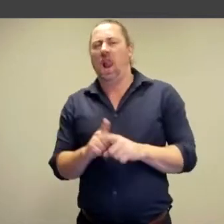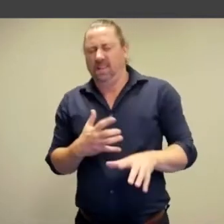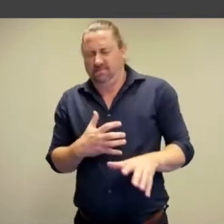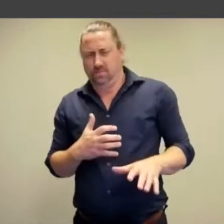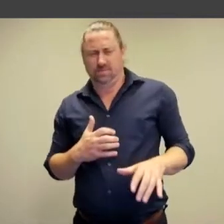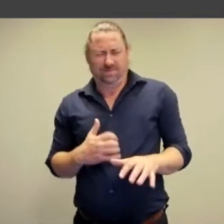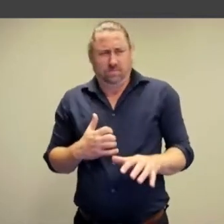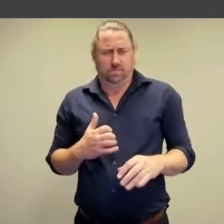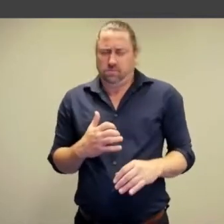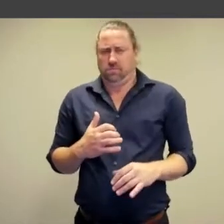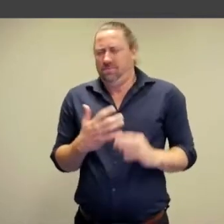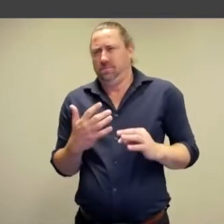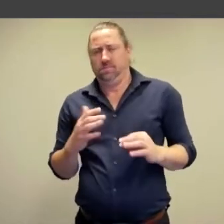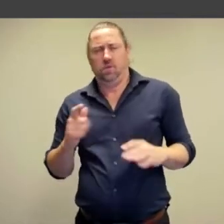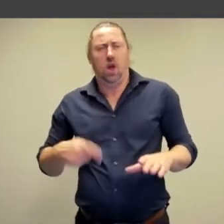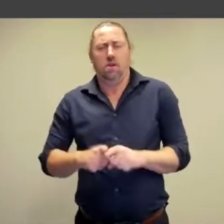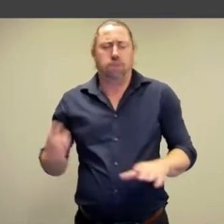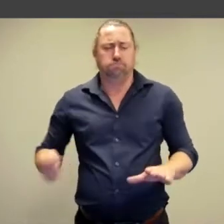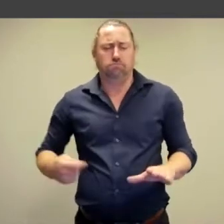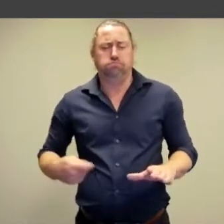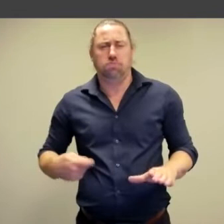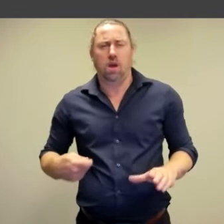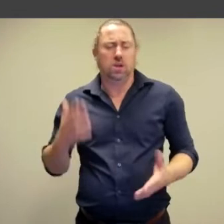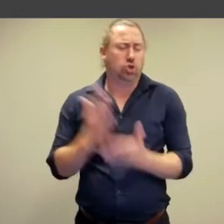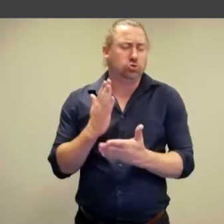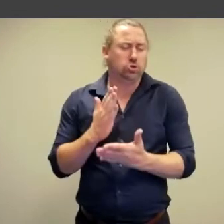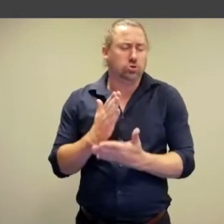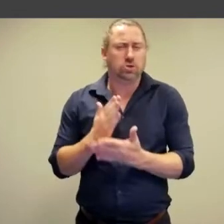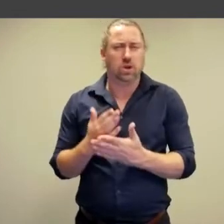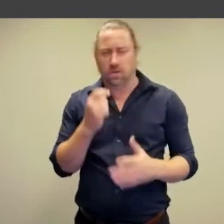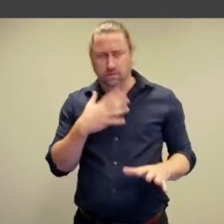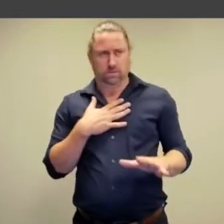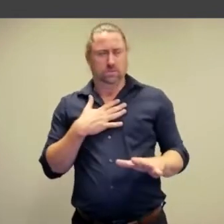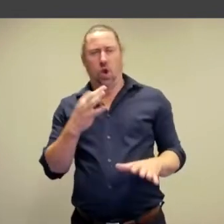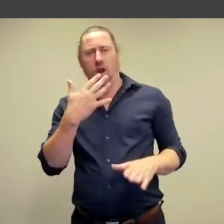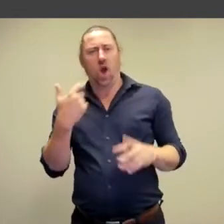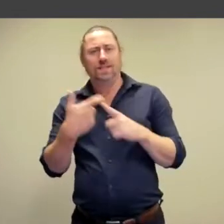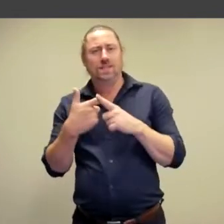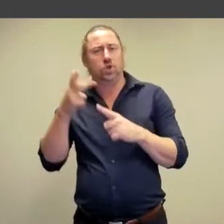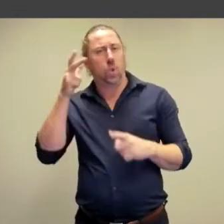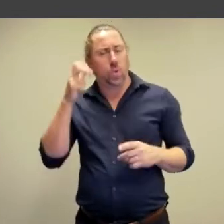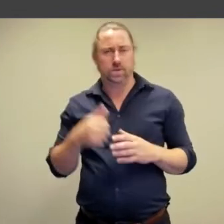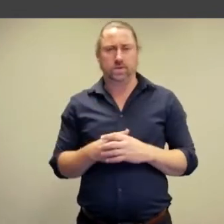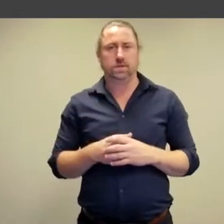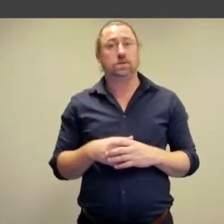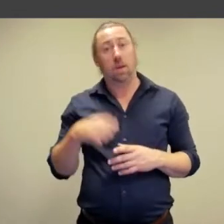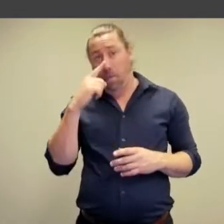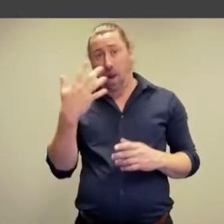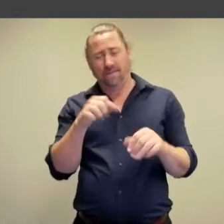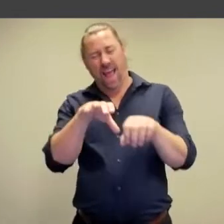These are unpleasant kitchen noises.